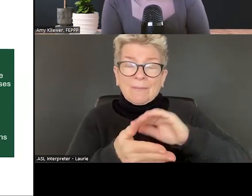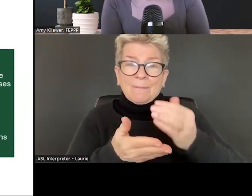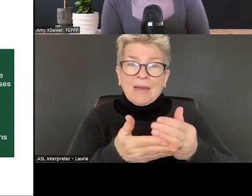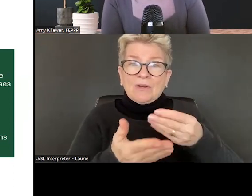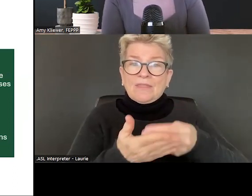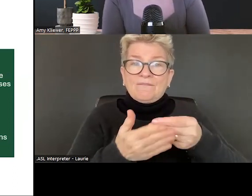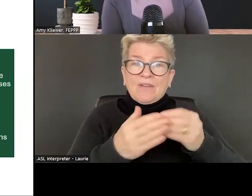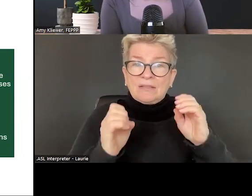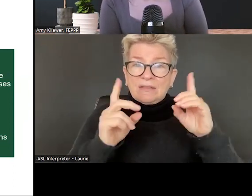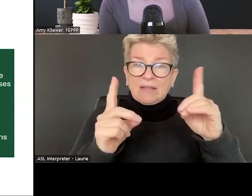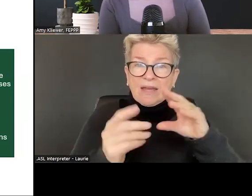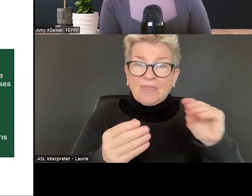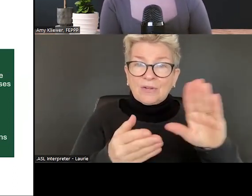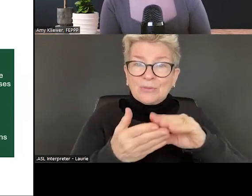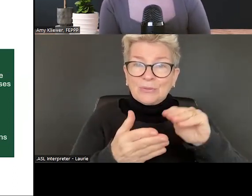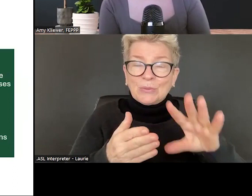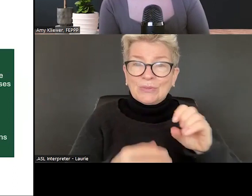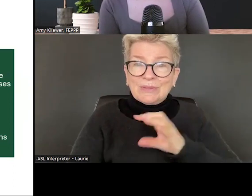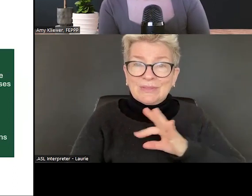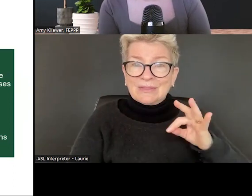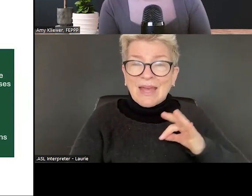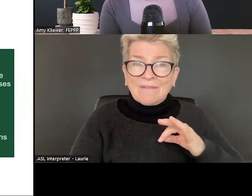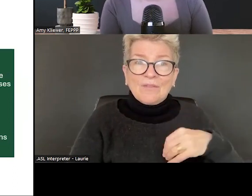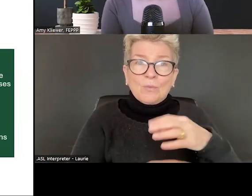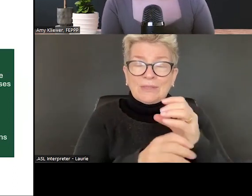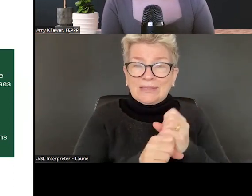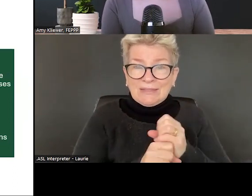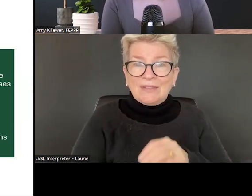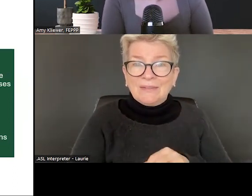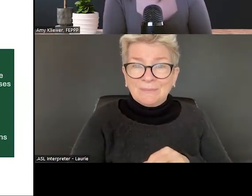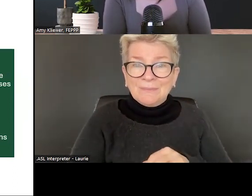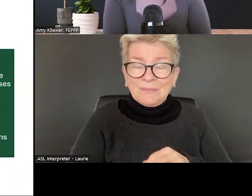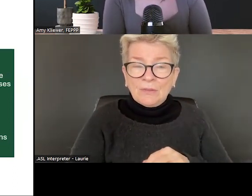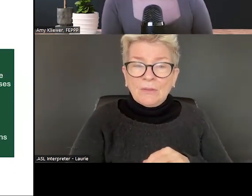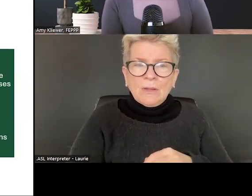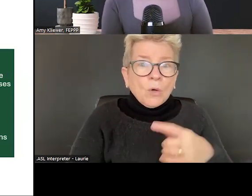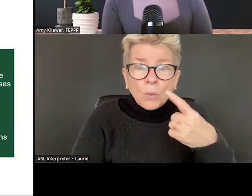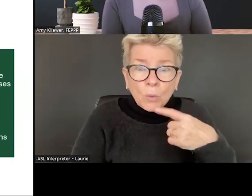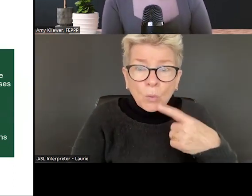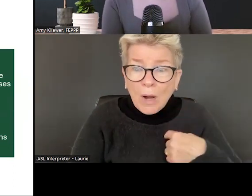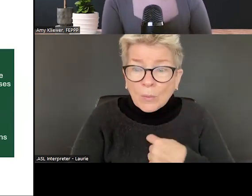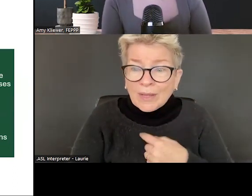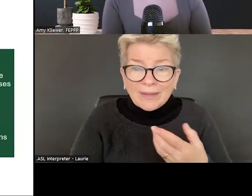educators and staff are receiving. So who are we? As you can see,